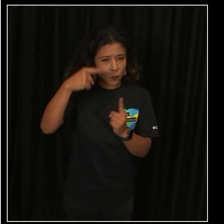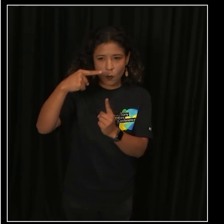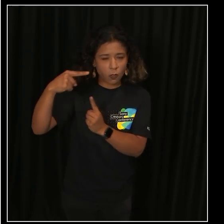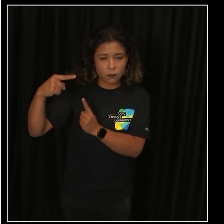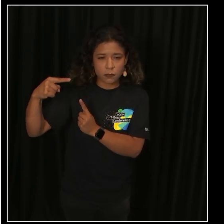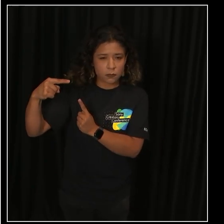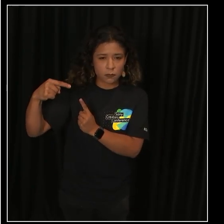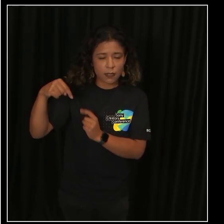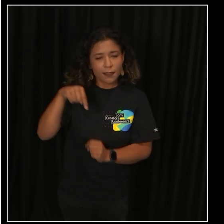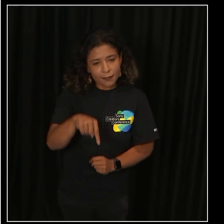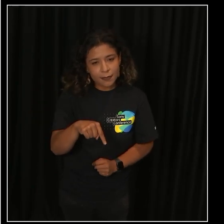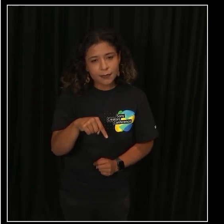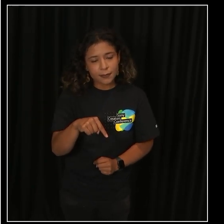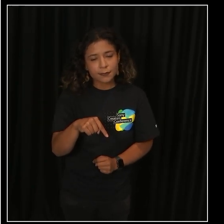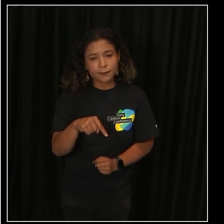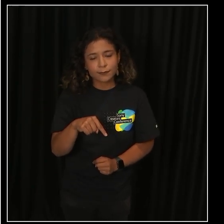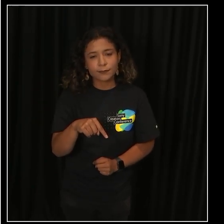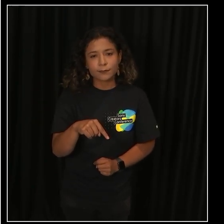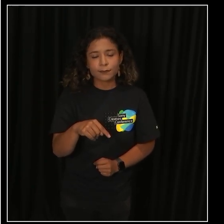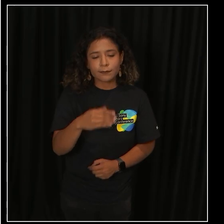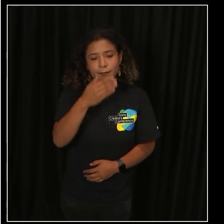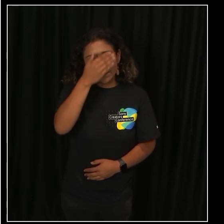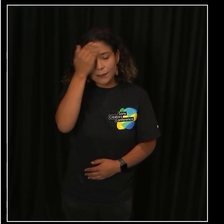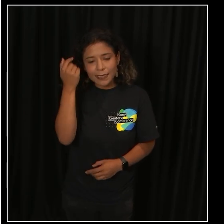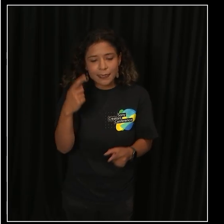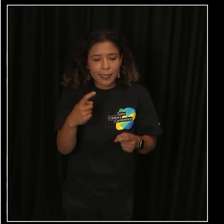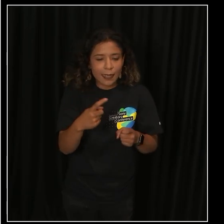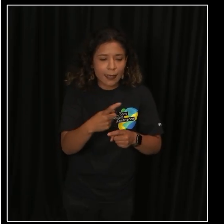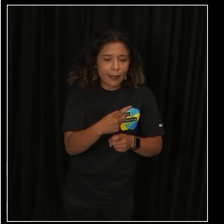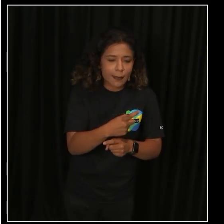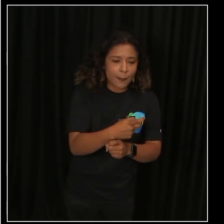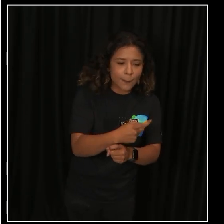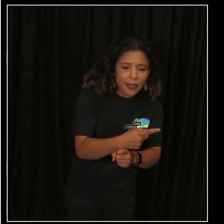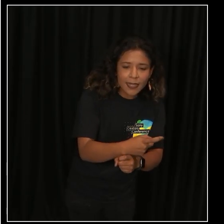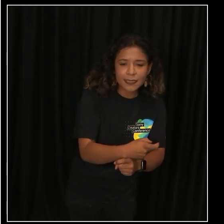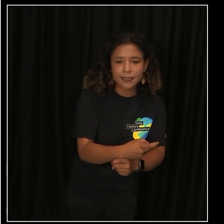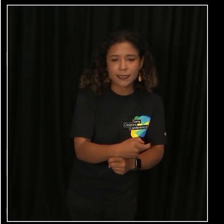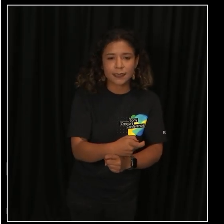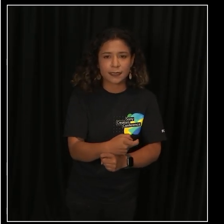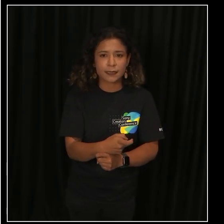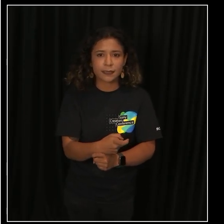This is mainly due to the complexity of the particle size distribution.